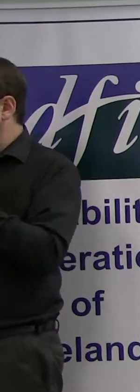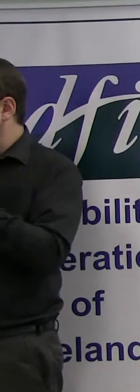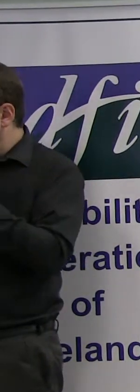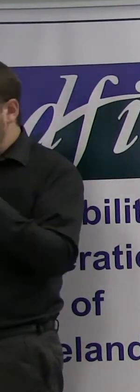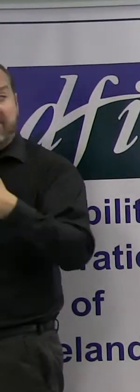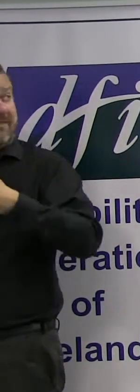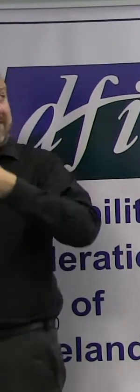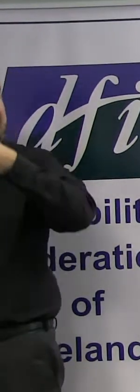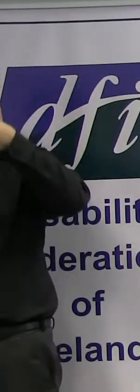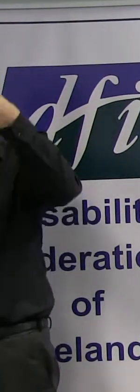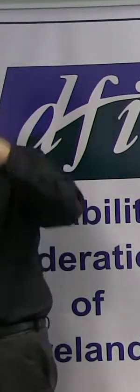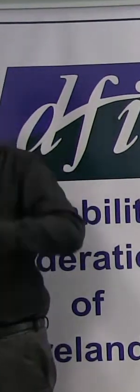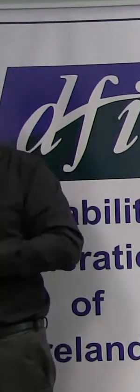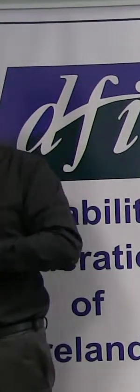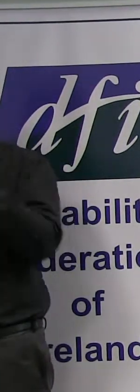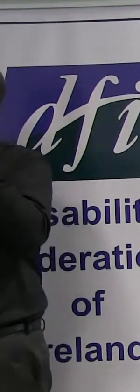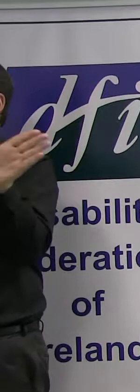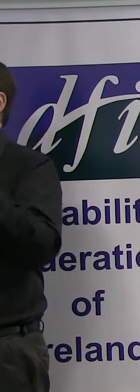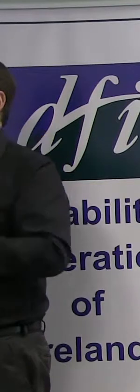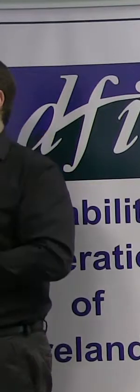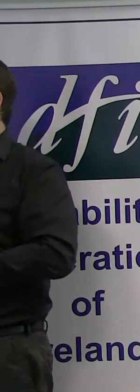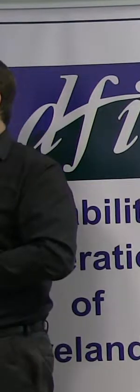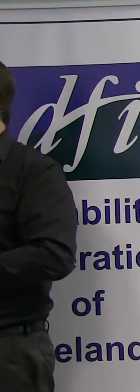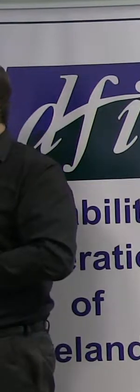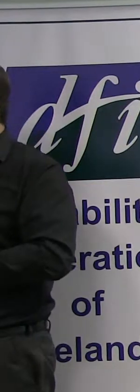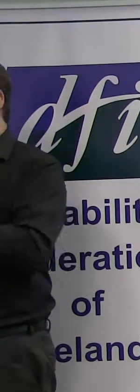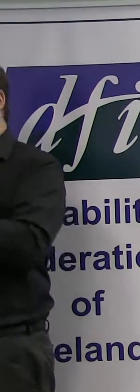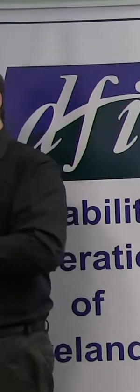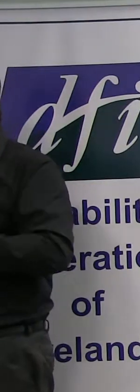absolutely important all the work we will do will be published. As much as